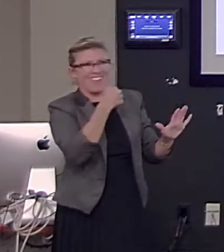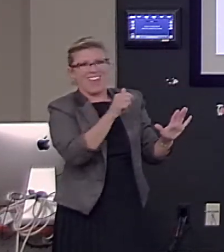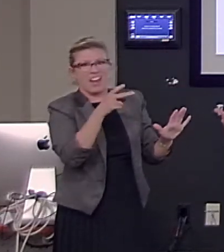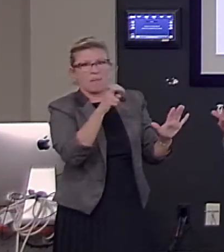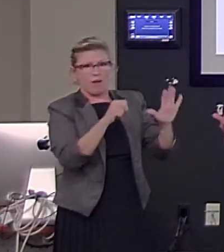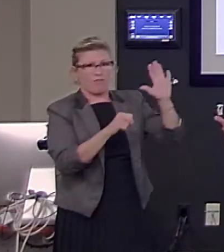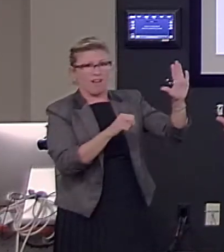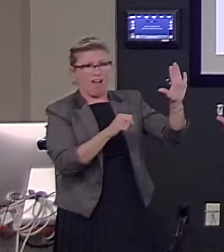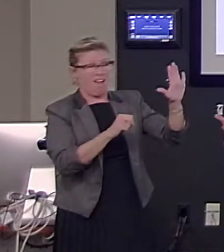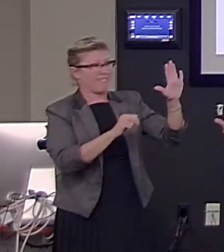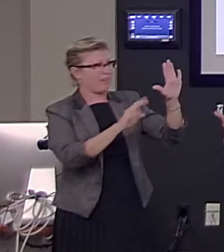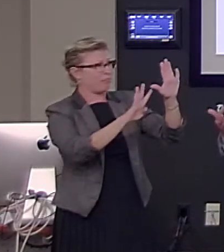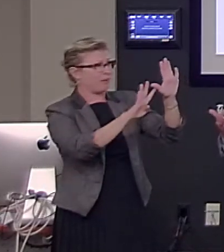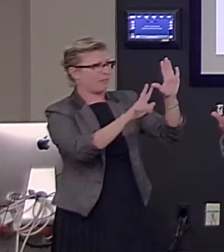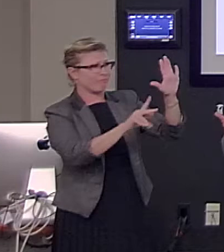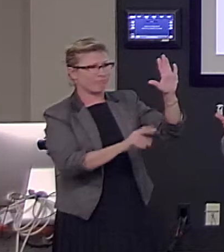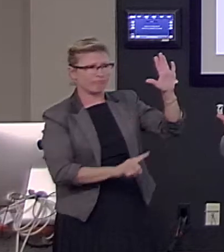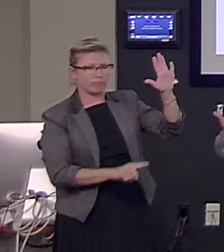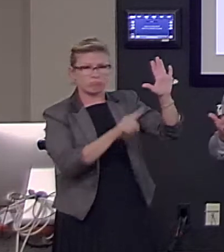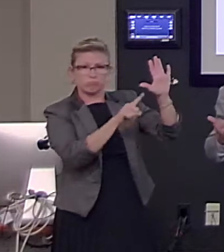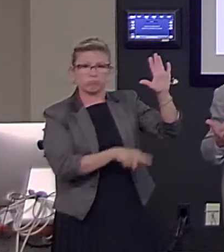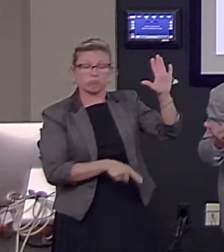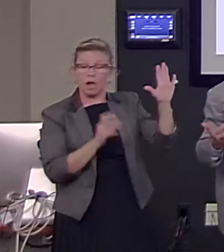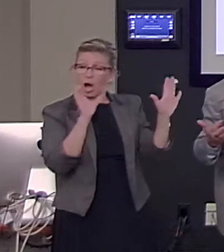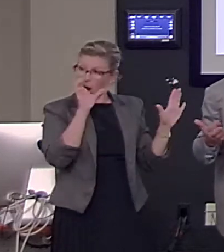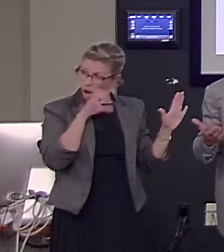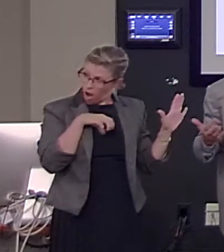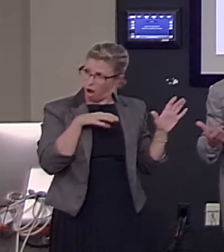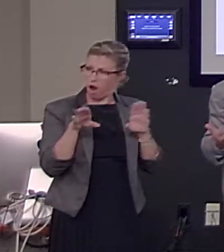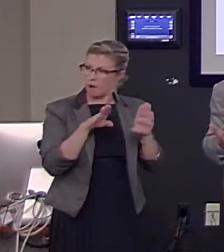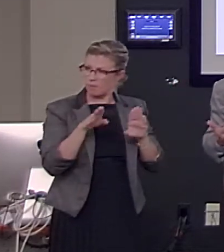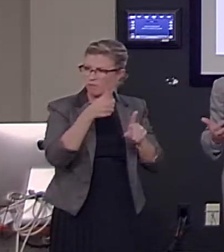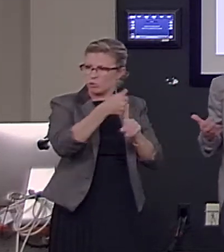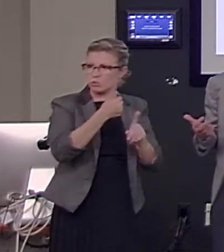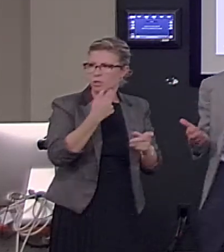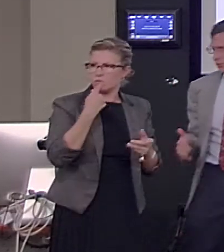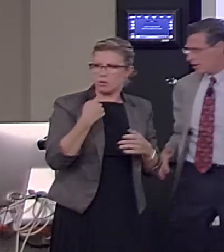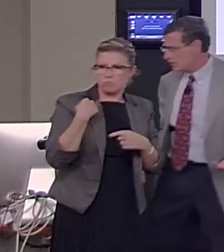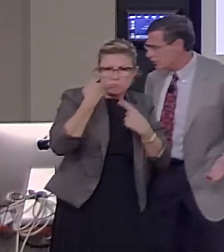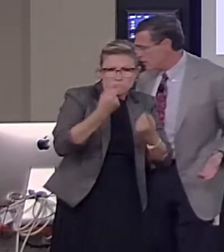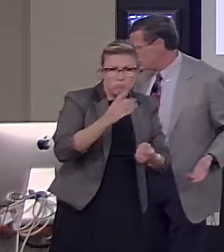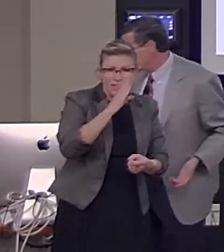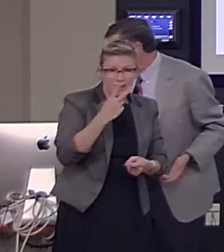these sort of odd behaviors that have never been seen before in this strange situation.